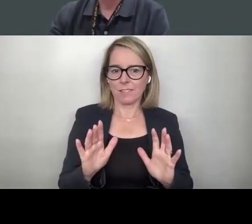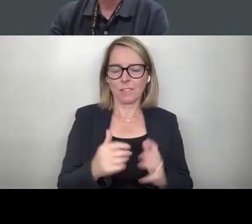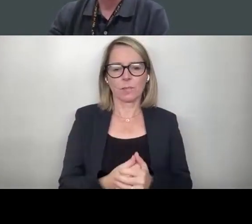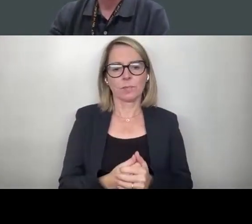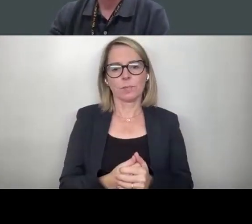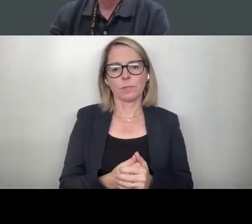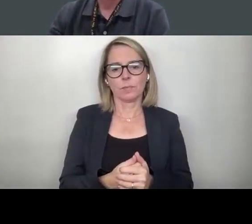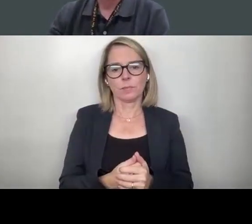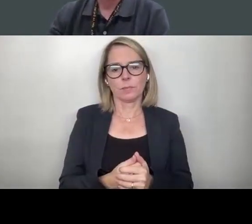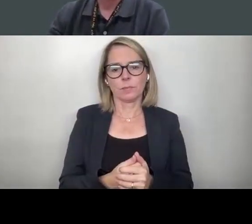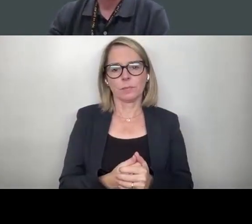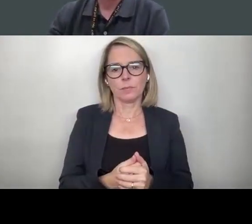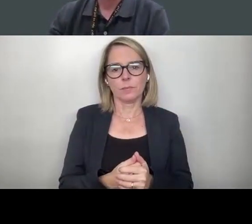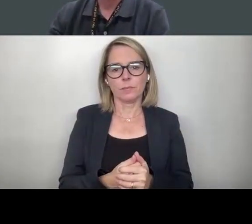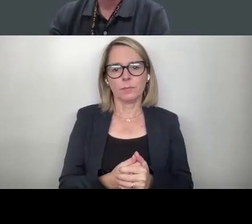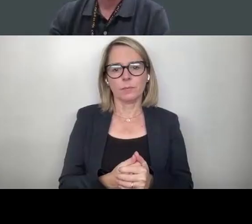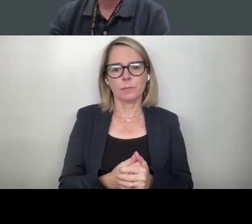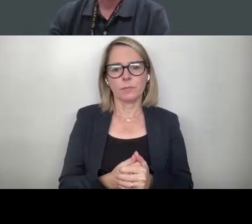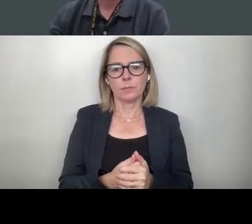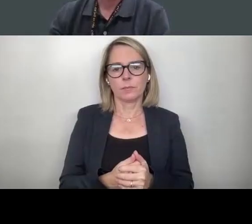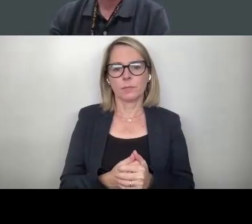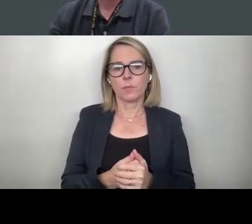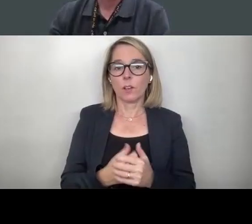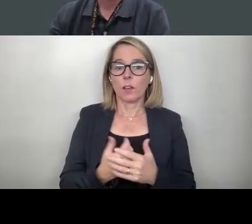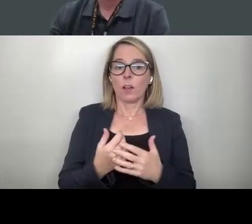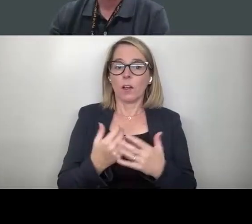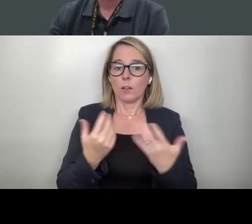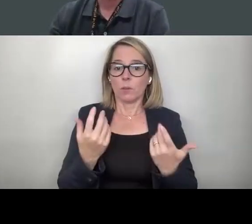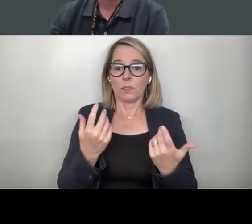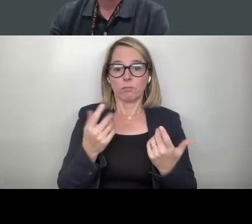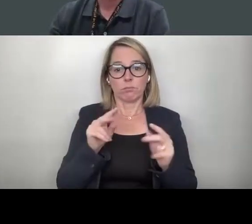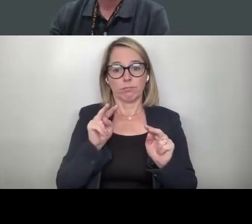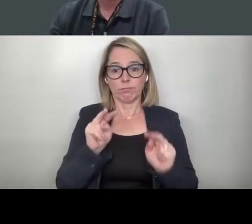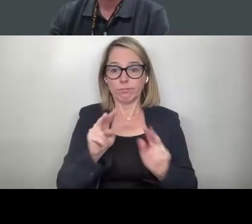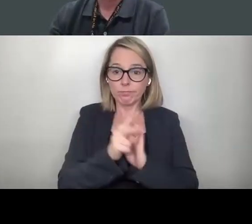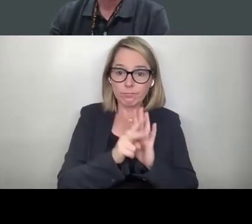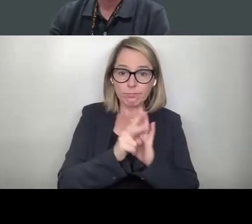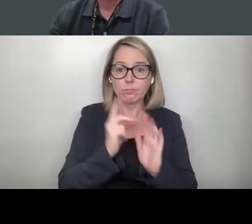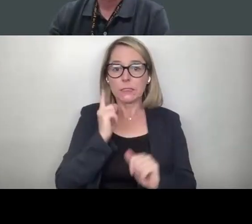what we're hearing today is that often this is considered by health professional,